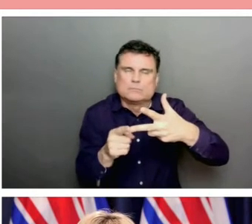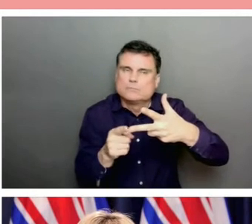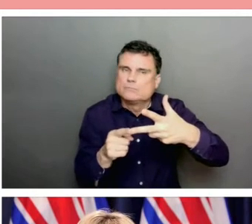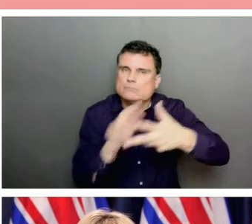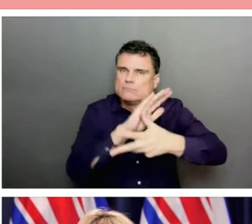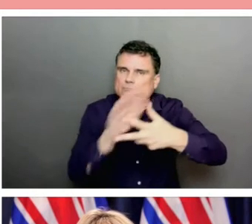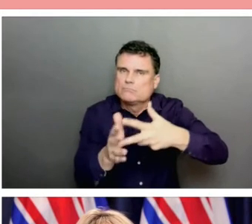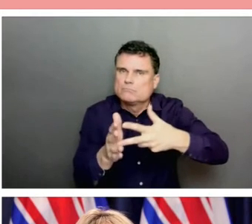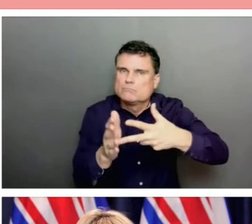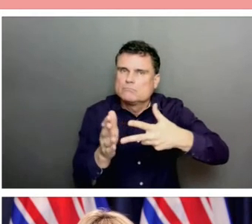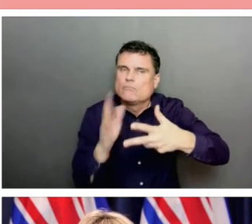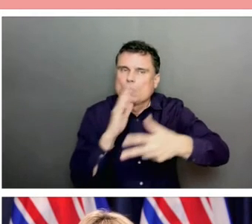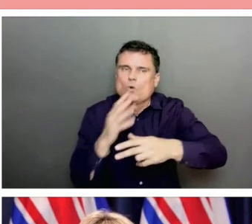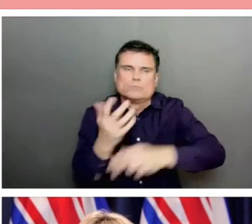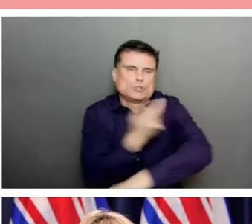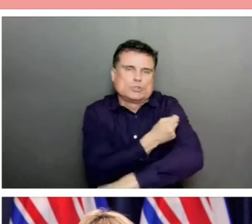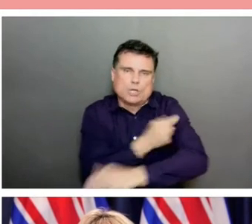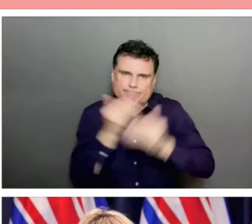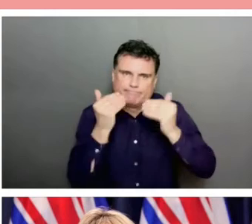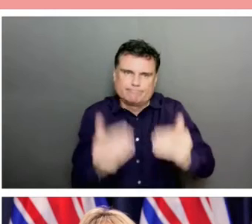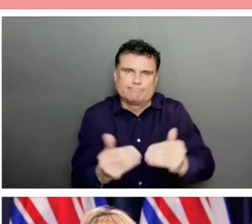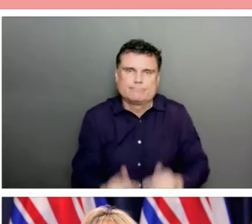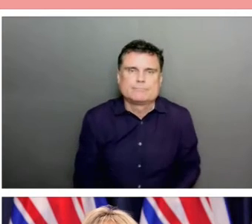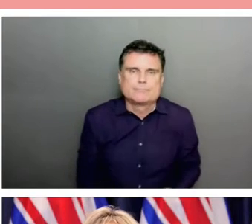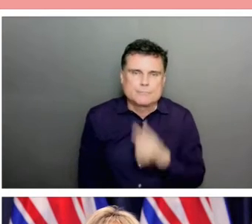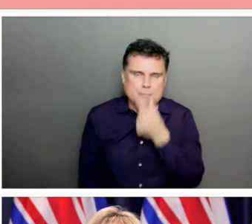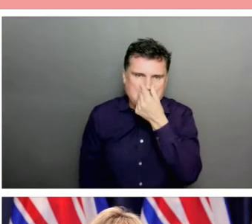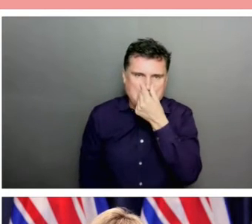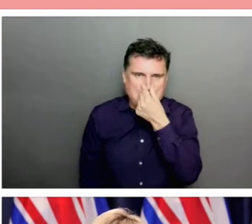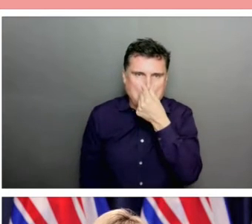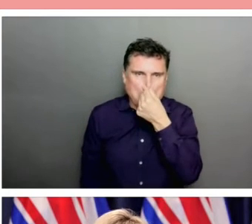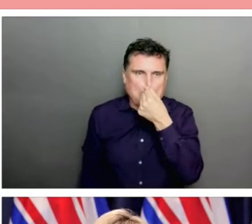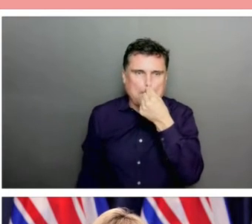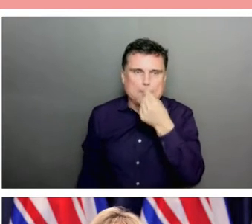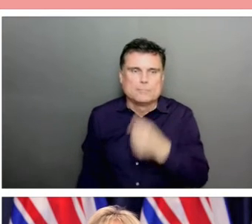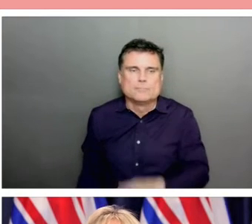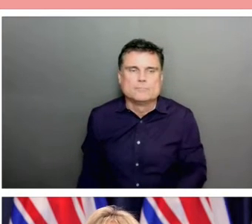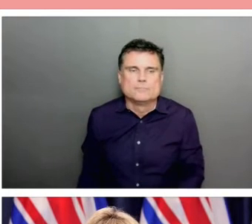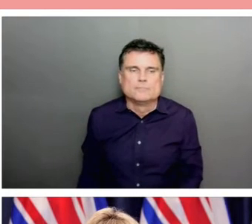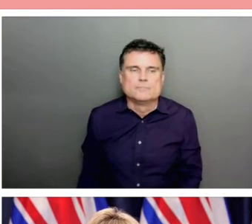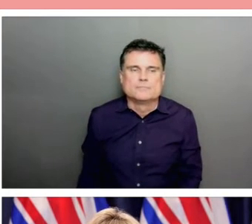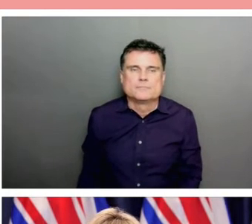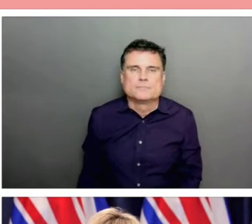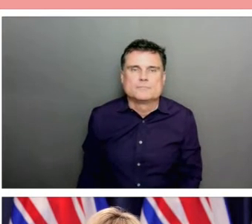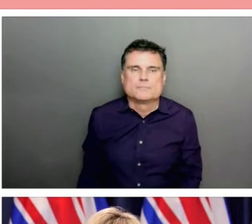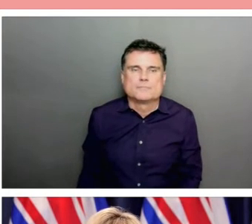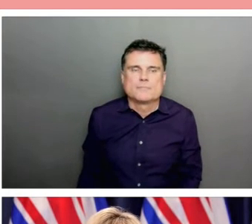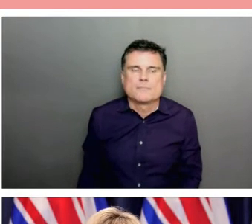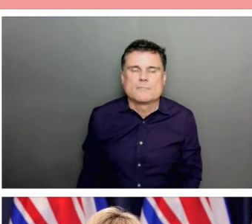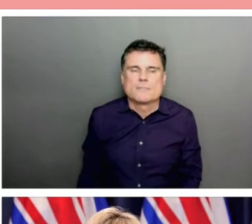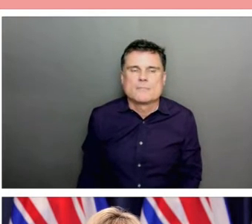we are aiming to protect people who, if the virus gets into a remote and isolated community, it can